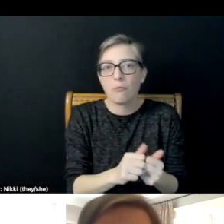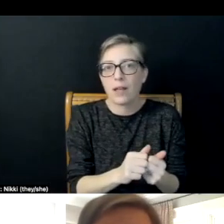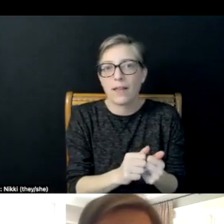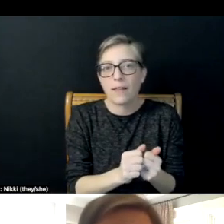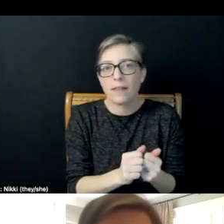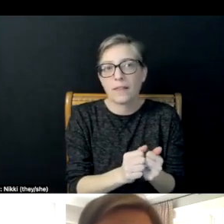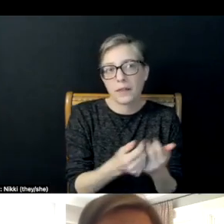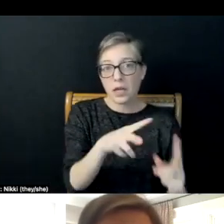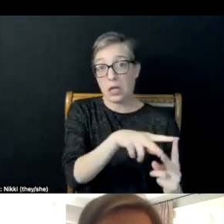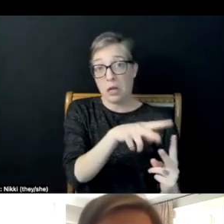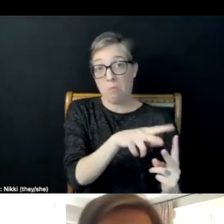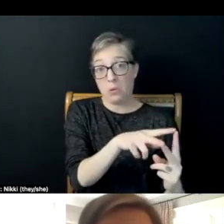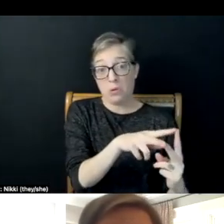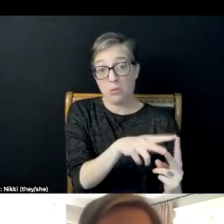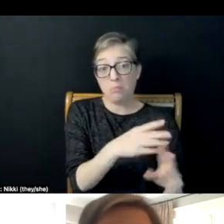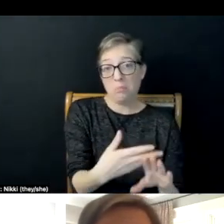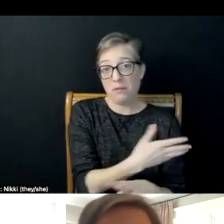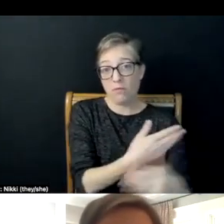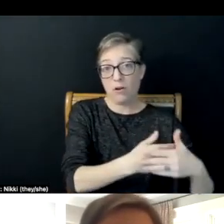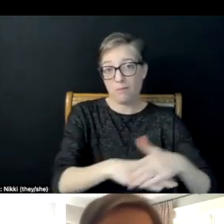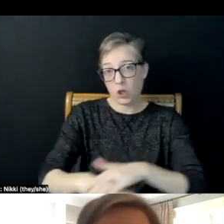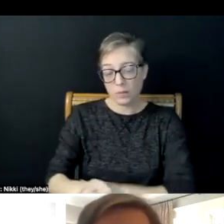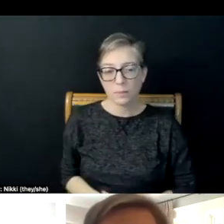the possibility of a disability and they were able to sample